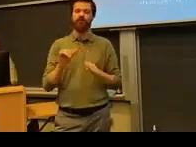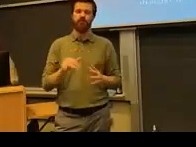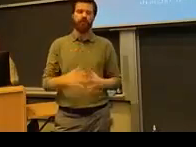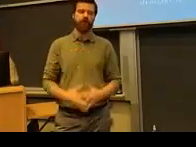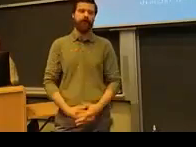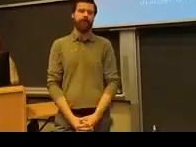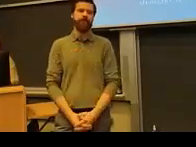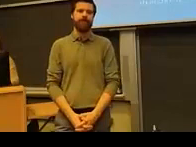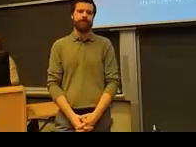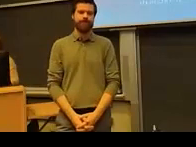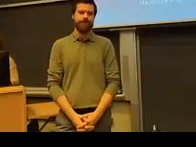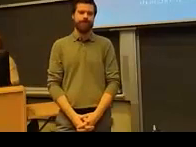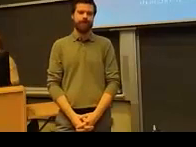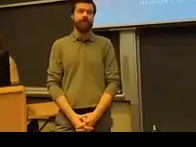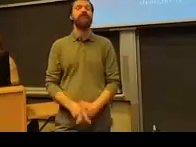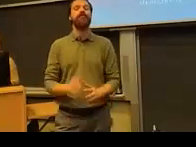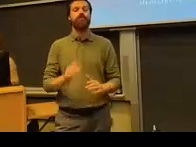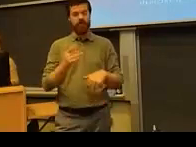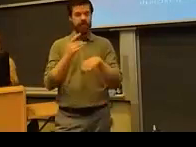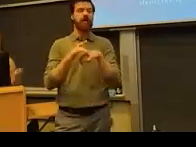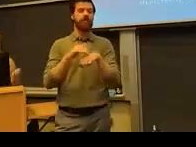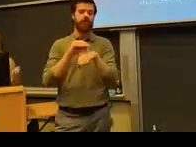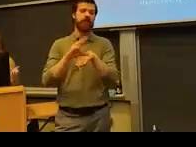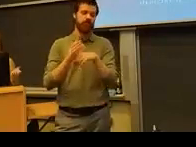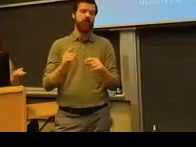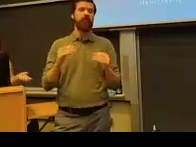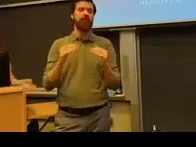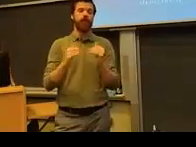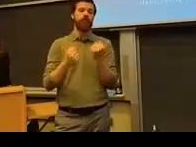the availability of our counselor now and a peer support specialist which we've never had before